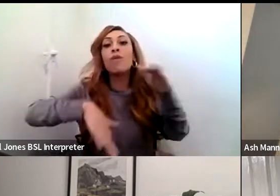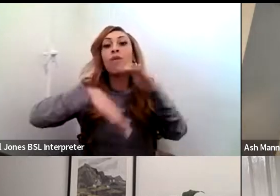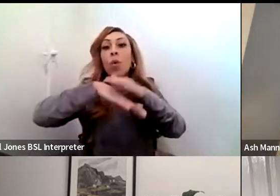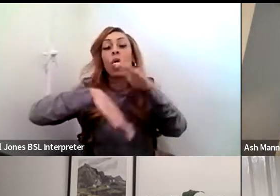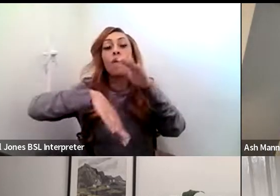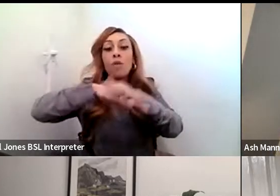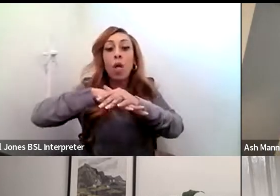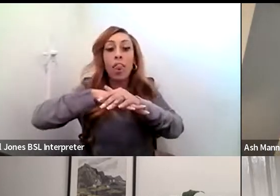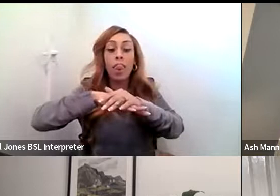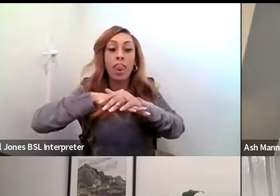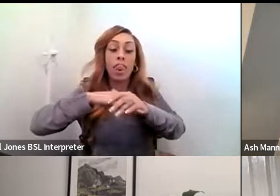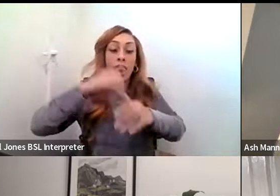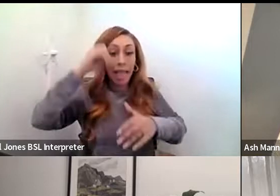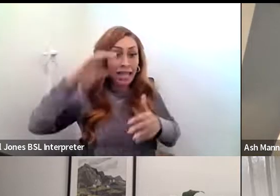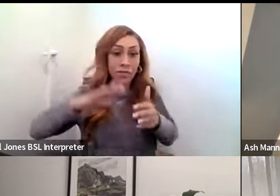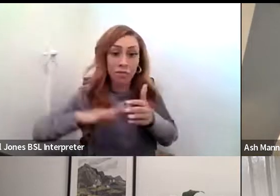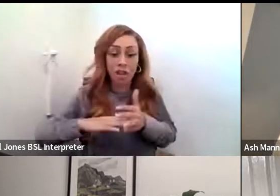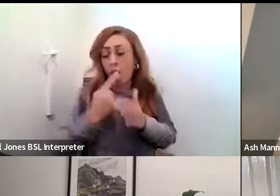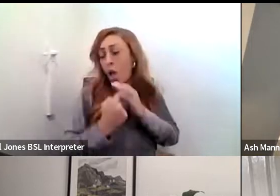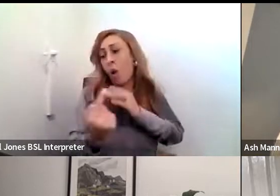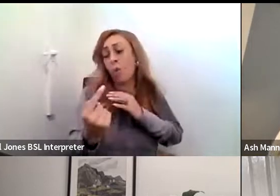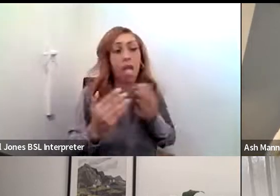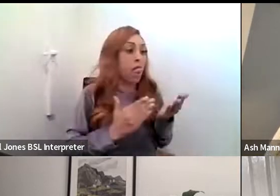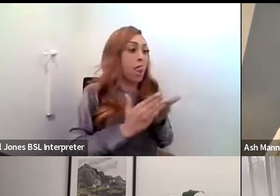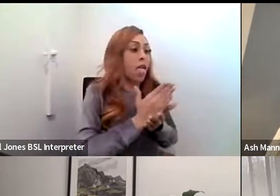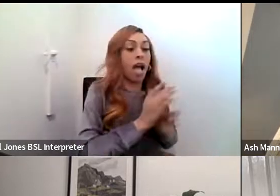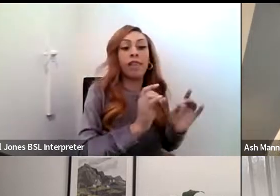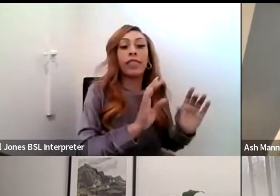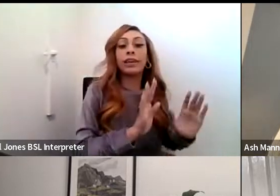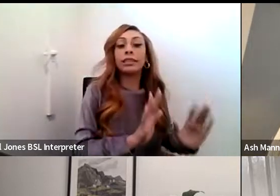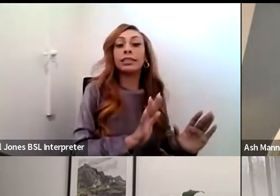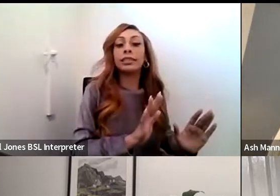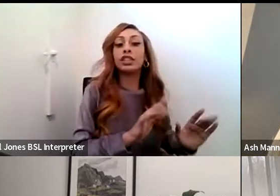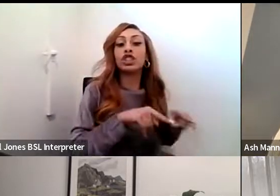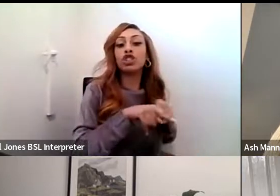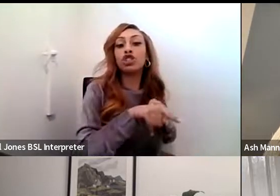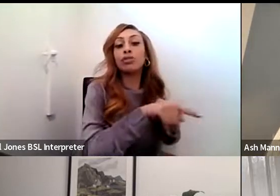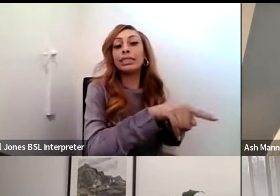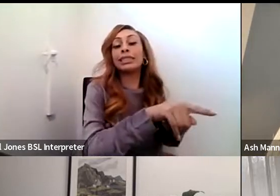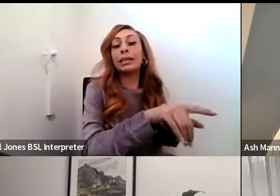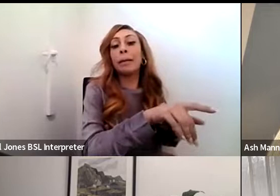it's not just about if we're doing a live-stream from the moment the performance starts